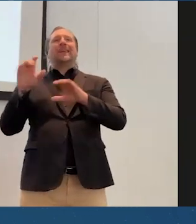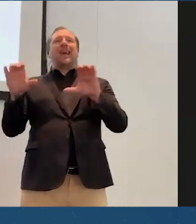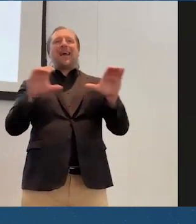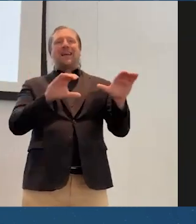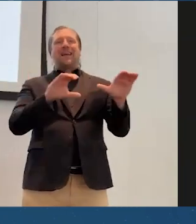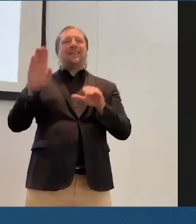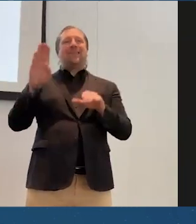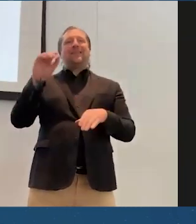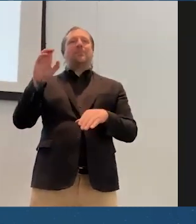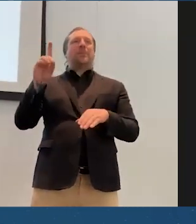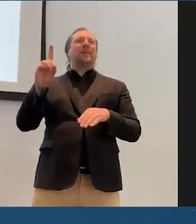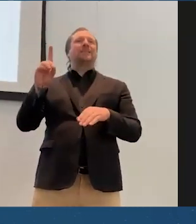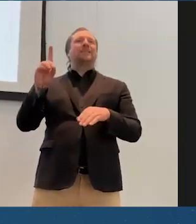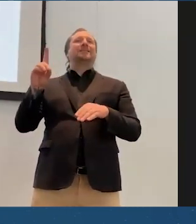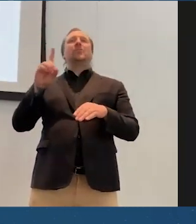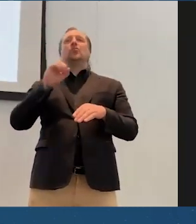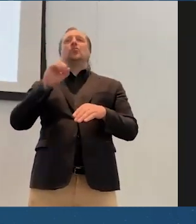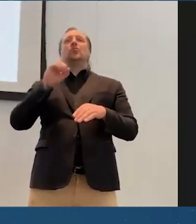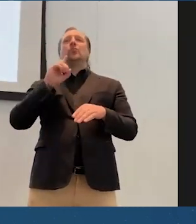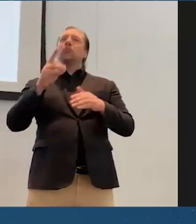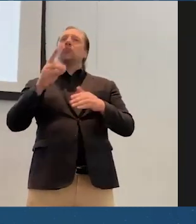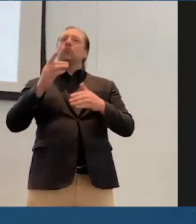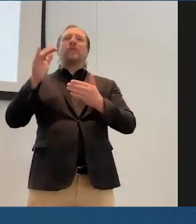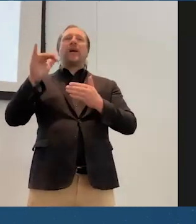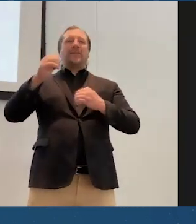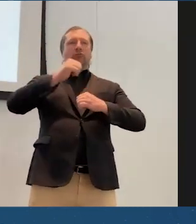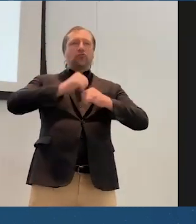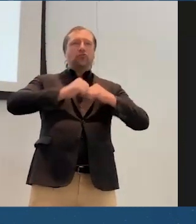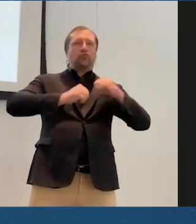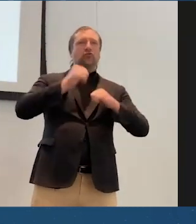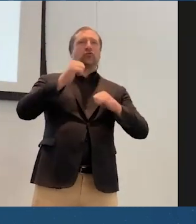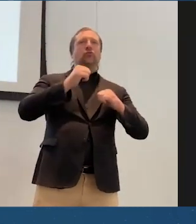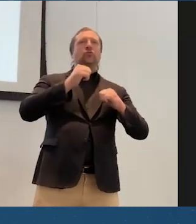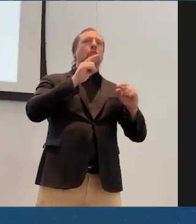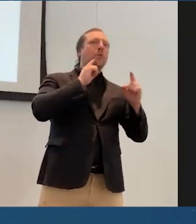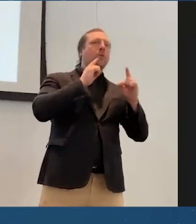to provide structure to these conversations and ensure equality across voices.